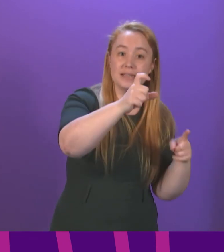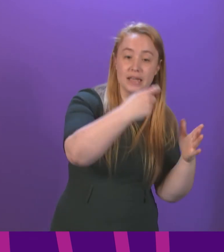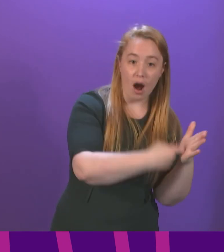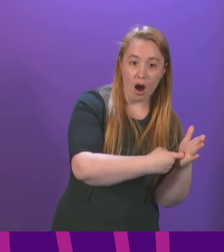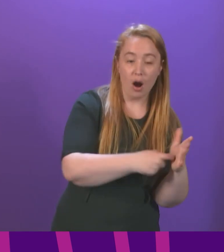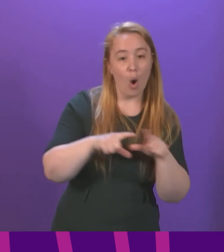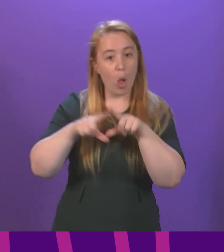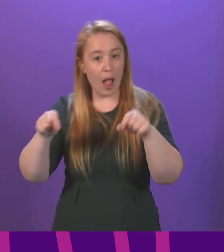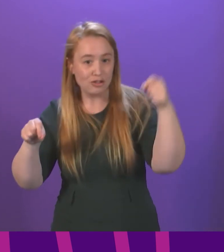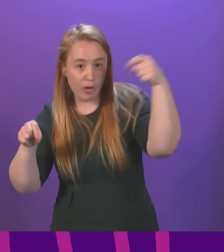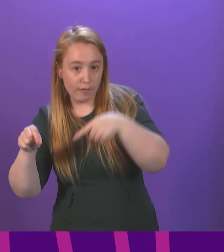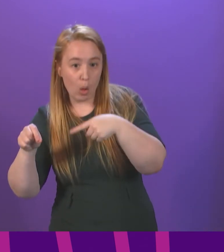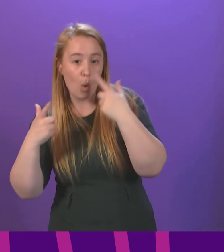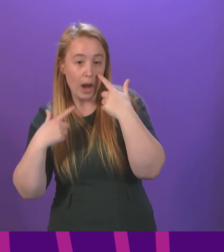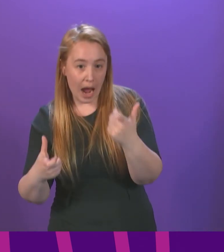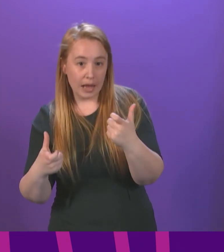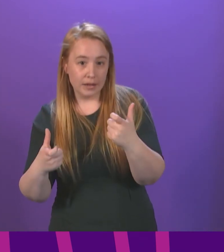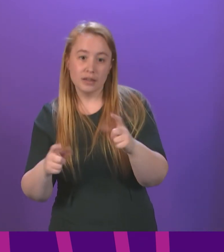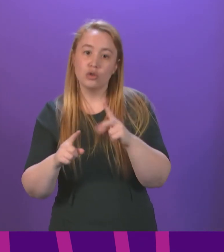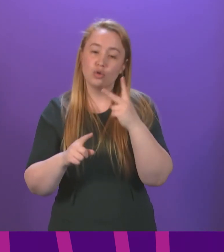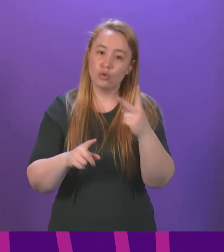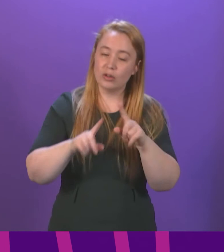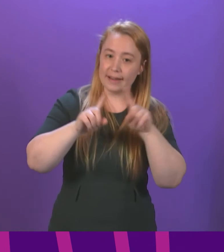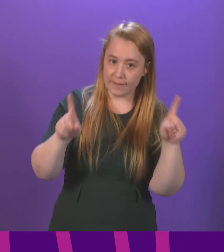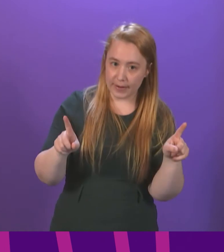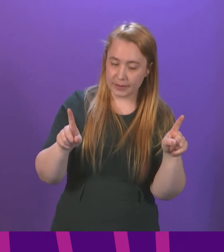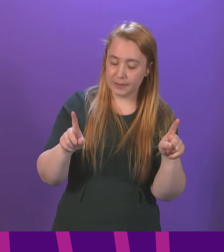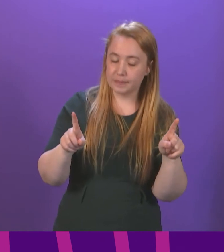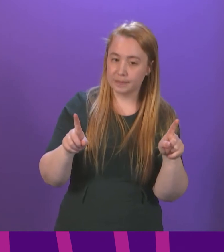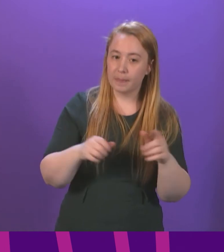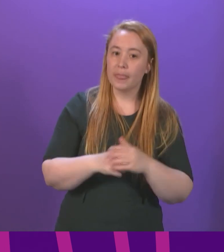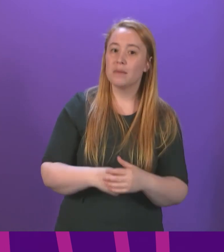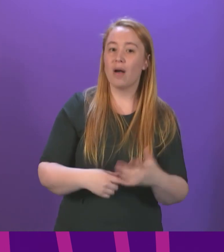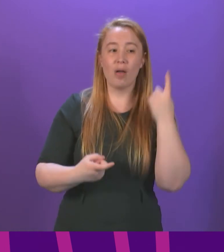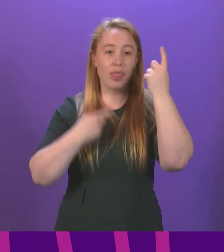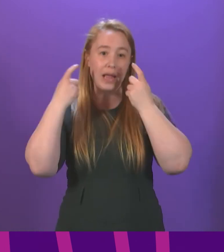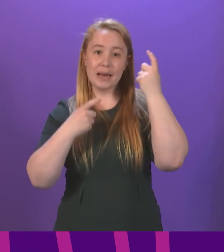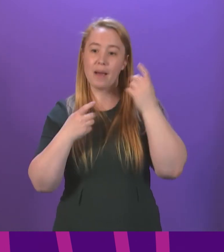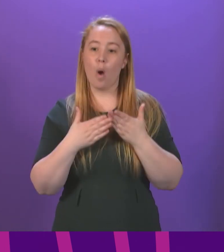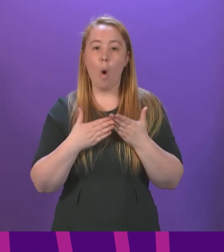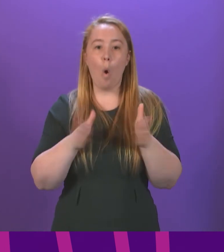tests that use lateral flow devices. When it comes to opening up areas, including areas